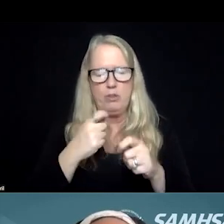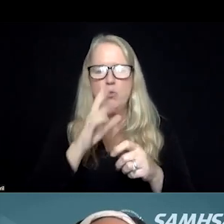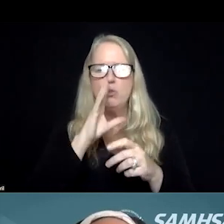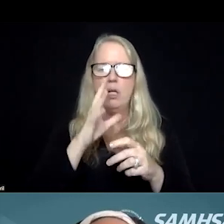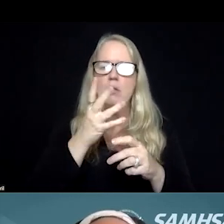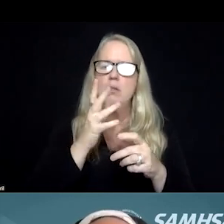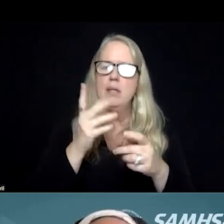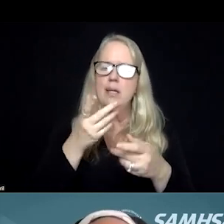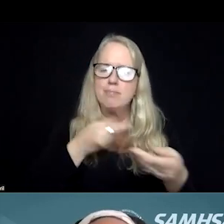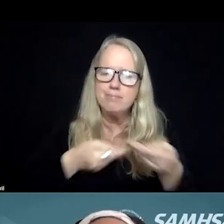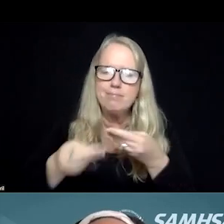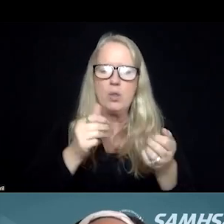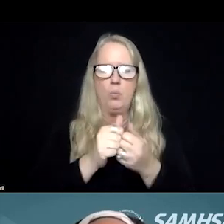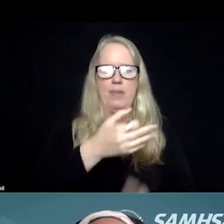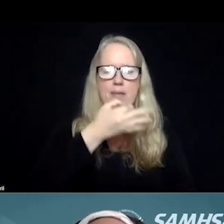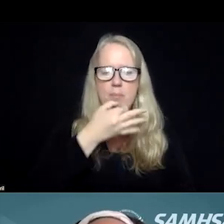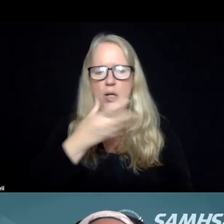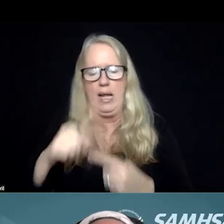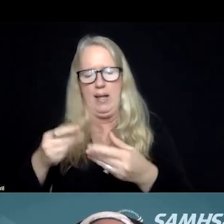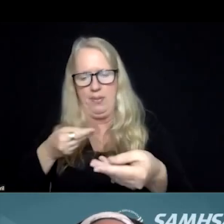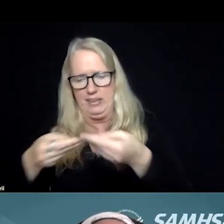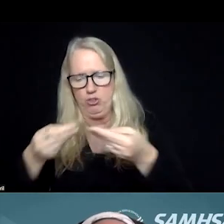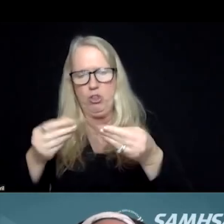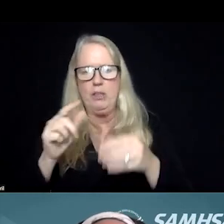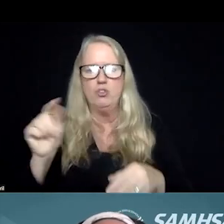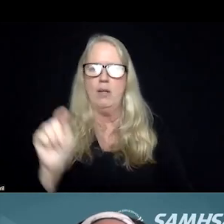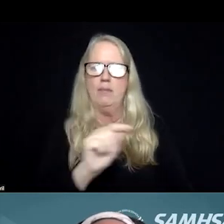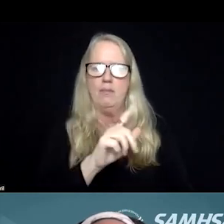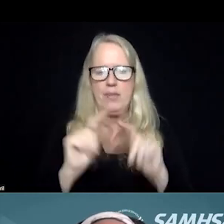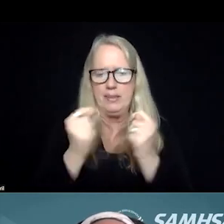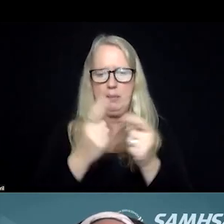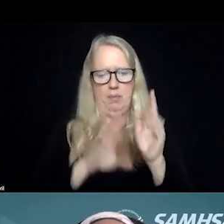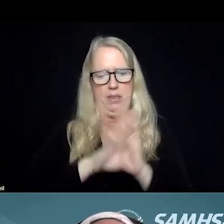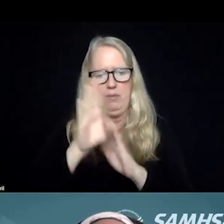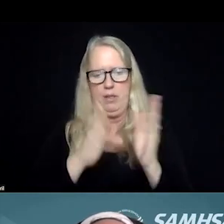BETWEEN THE EXPERTS AND THE TEAMS THAT THEY DEVELOP A PLAN AROUND A TOPIC.